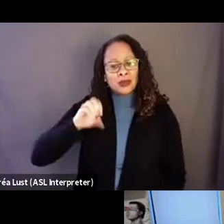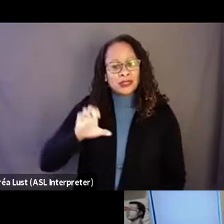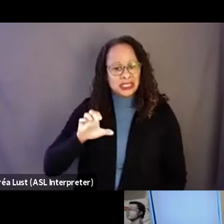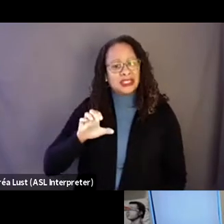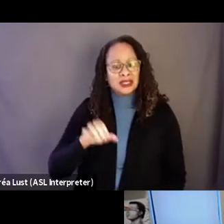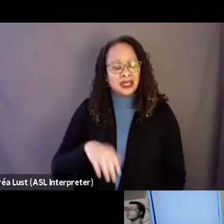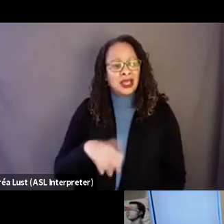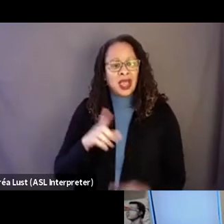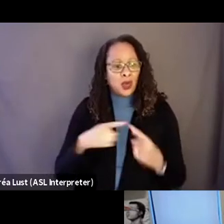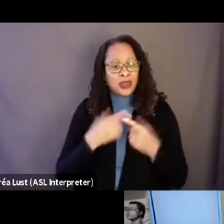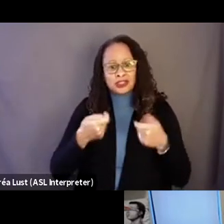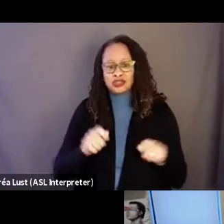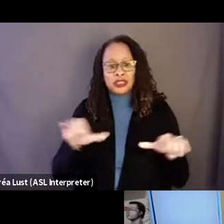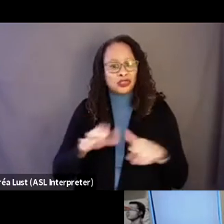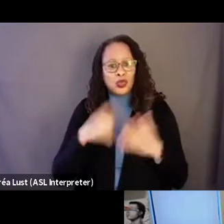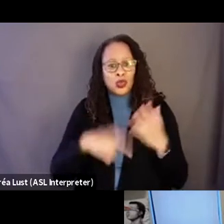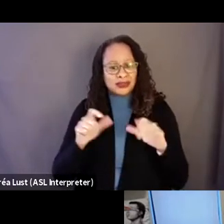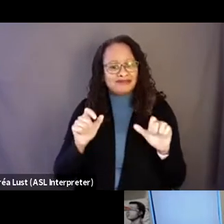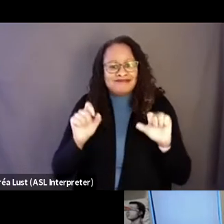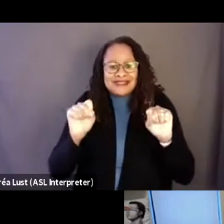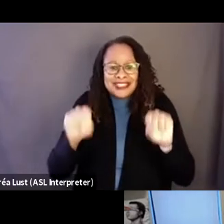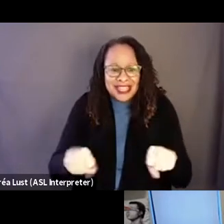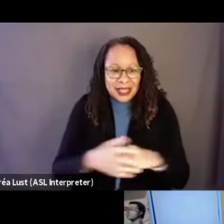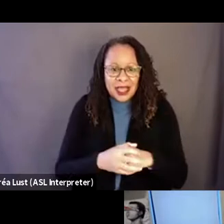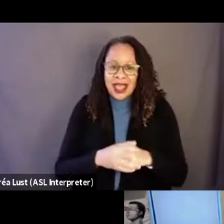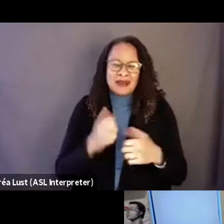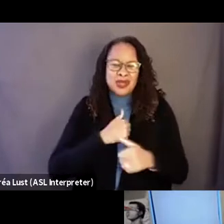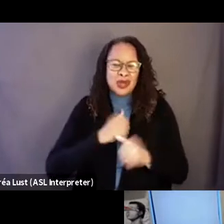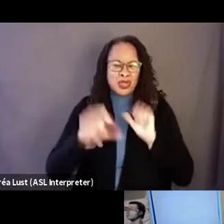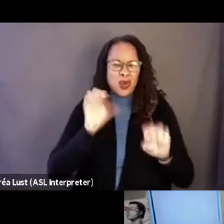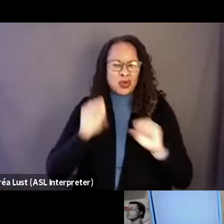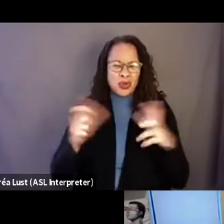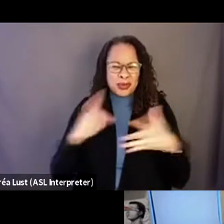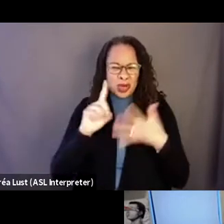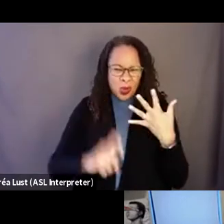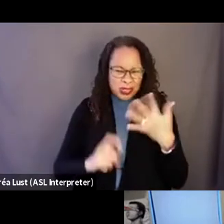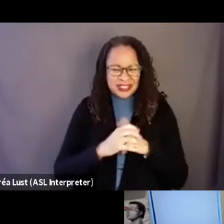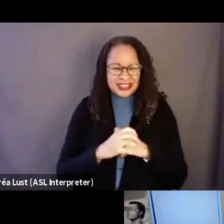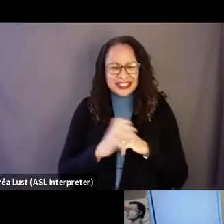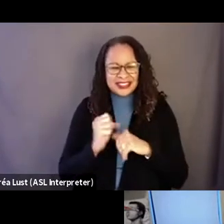when they're just trying to do what they can? And sorry to throw so much in here, but just the last thing that I would love to hear